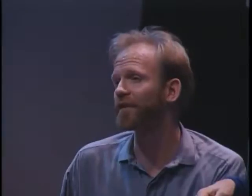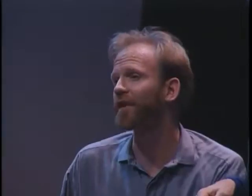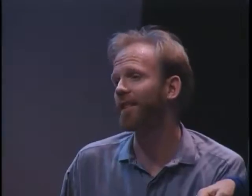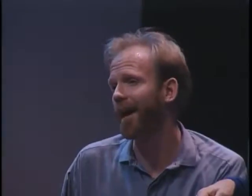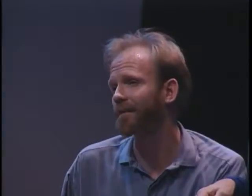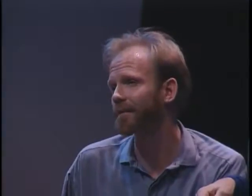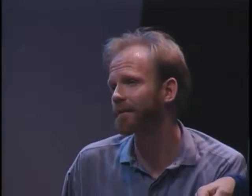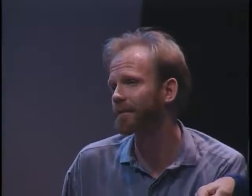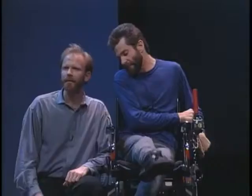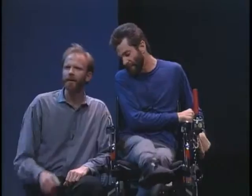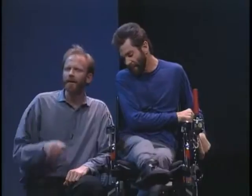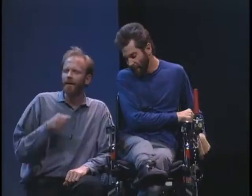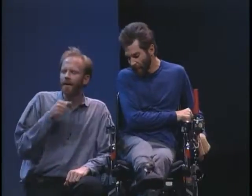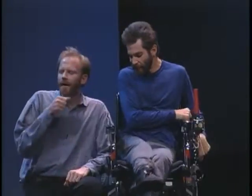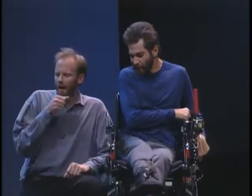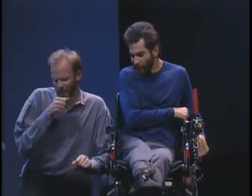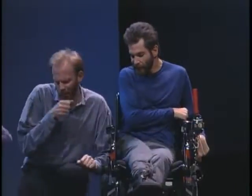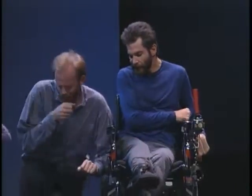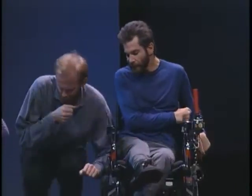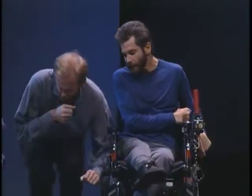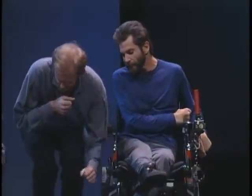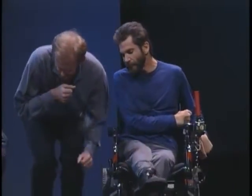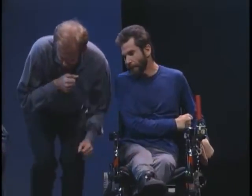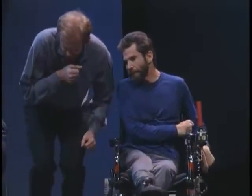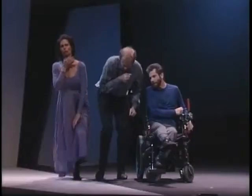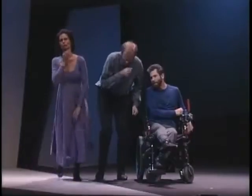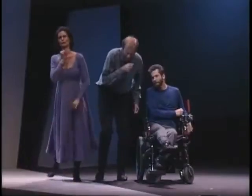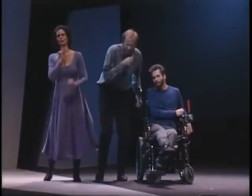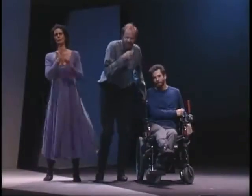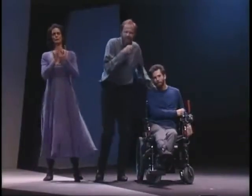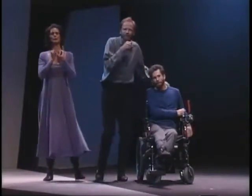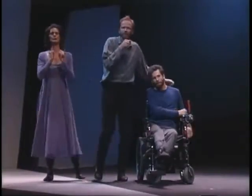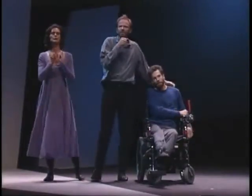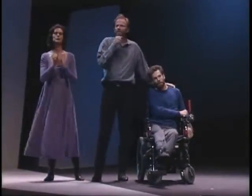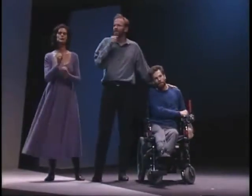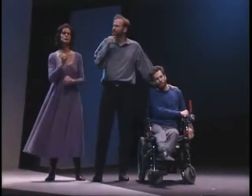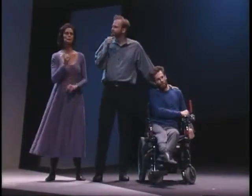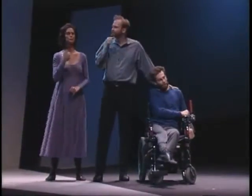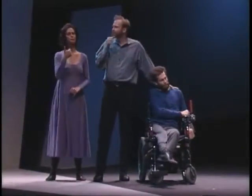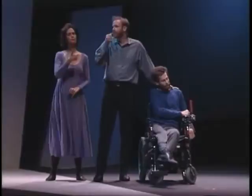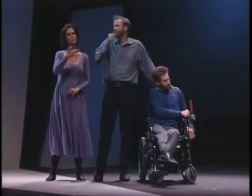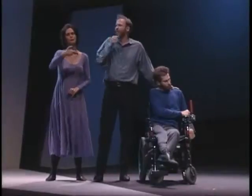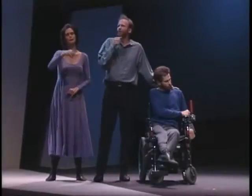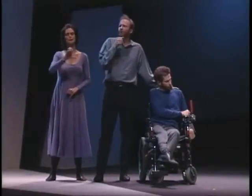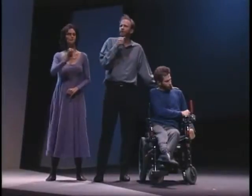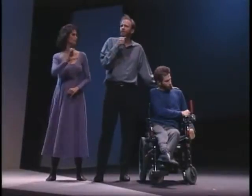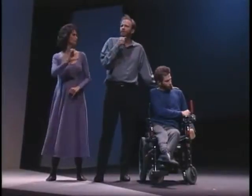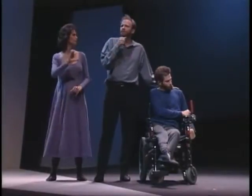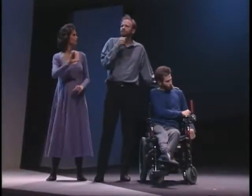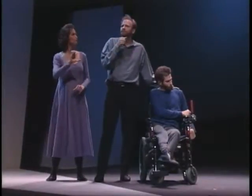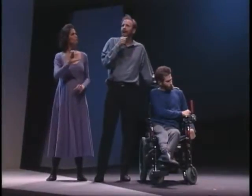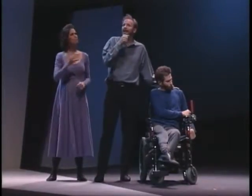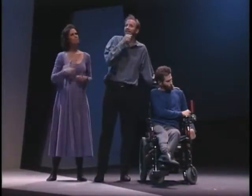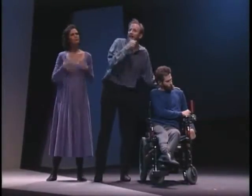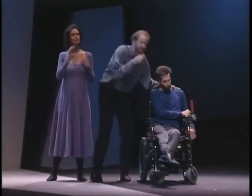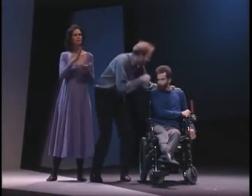a lot I was wondering Neil how it feels to be oh I don't know handicapped